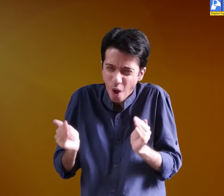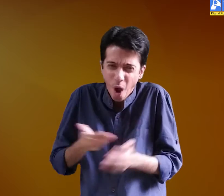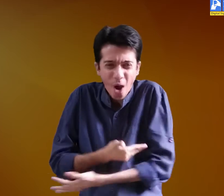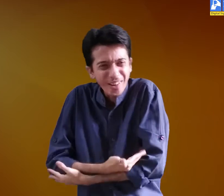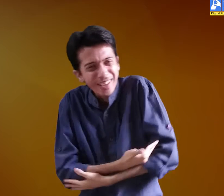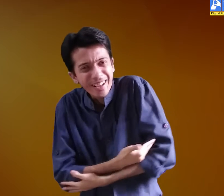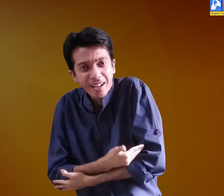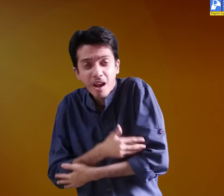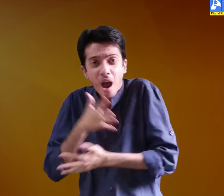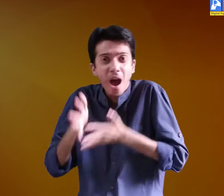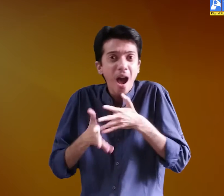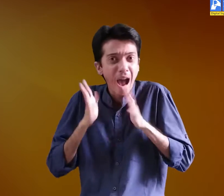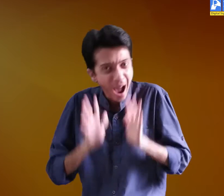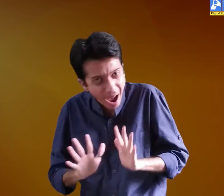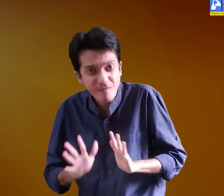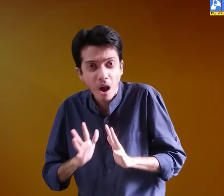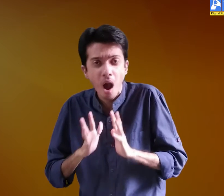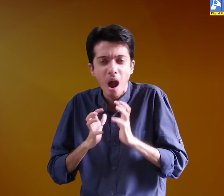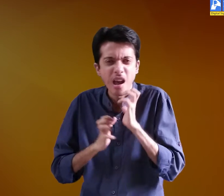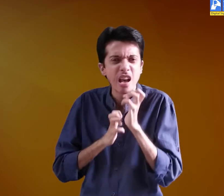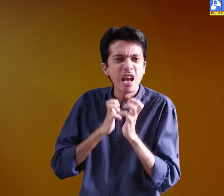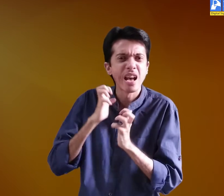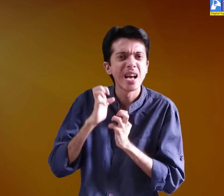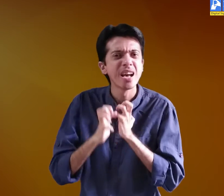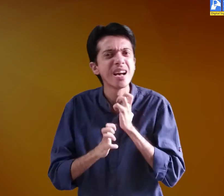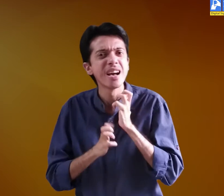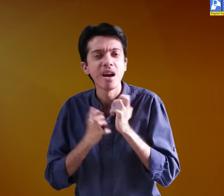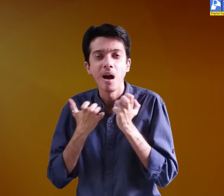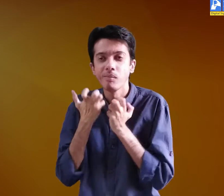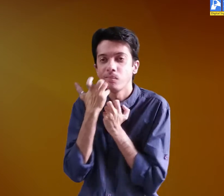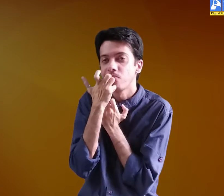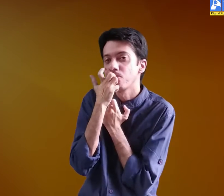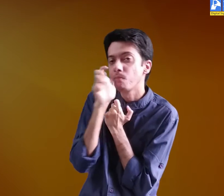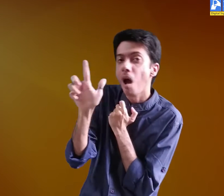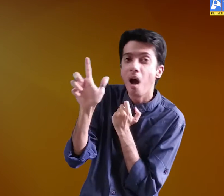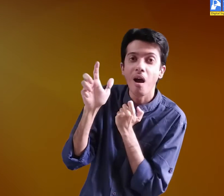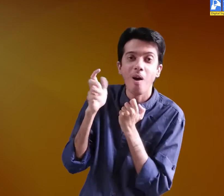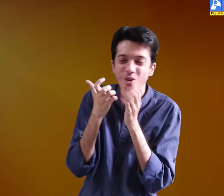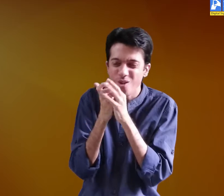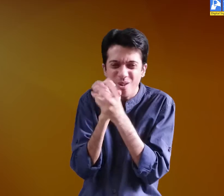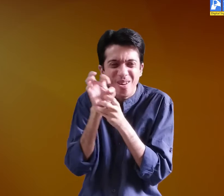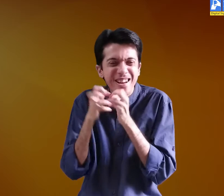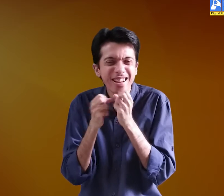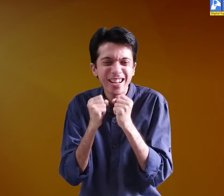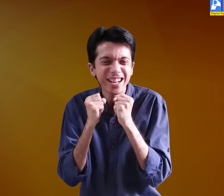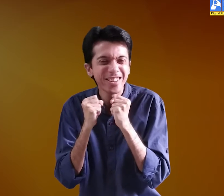expresses himself babies also use sign language to express baby sign language is a set of simple hand